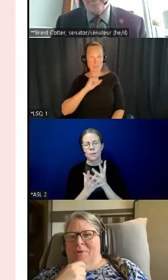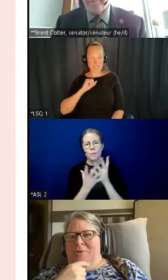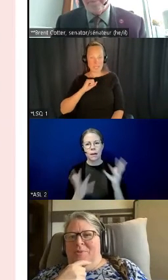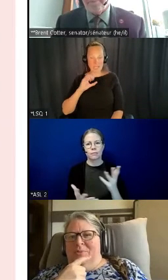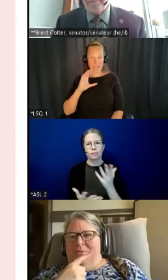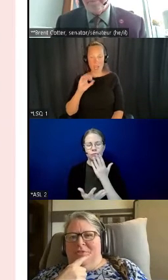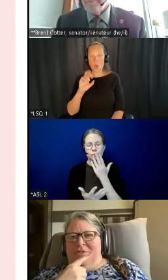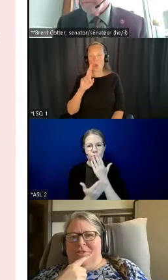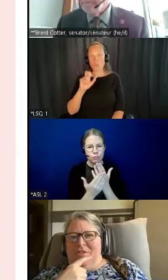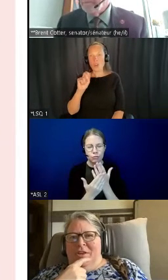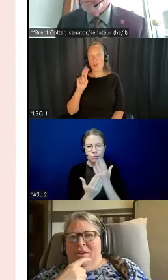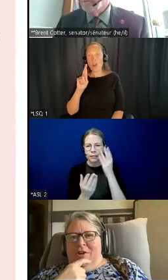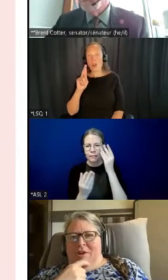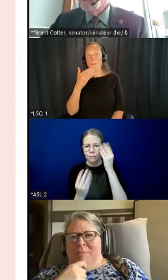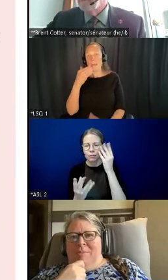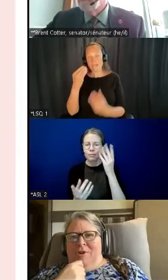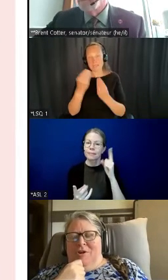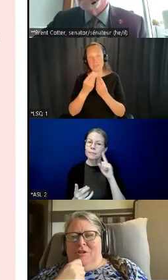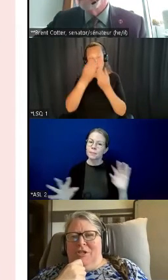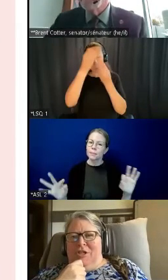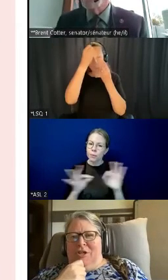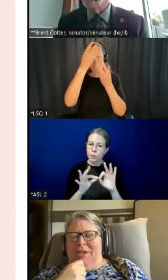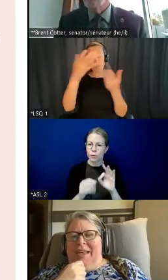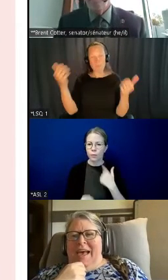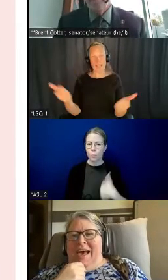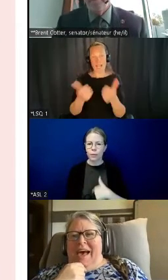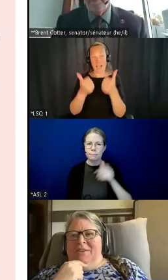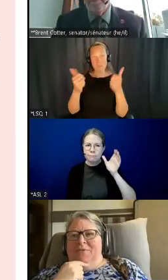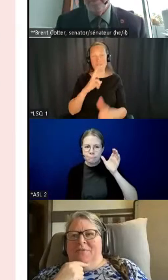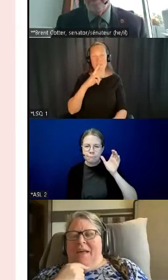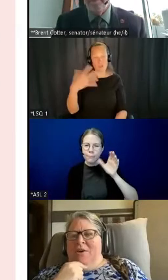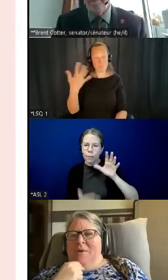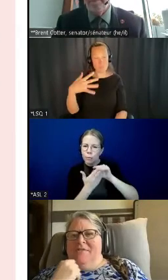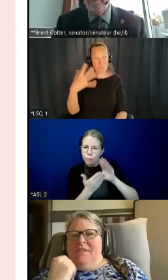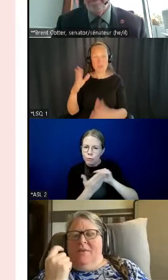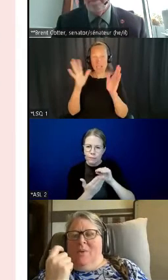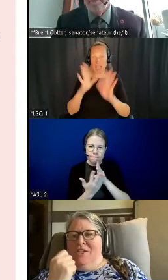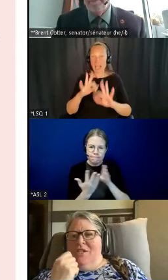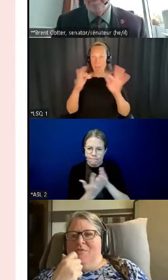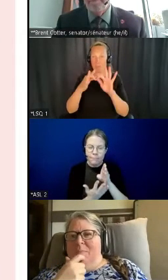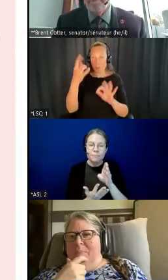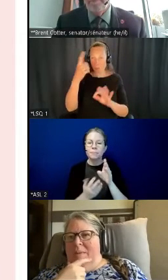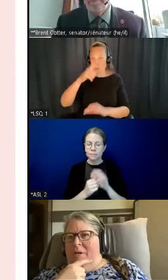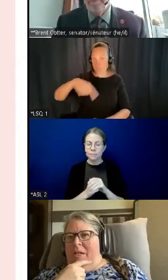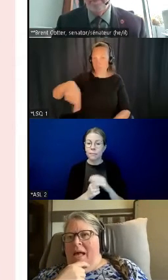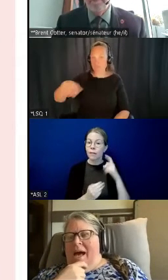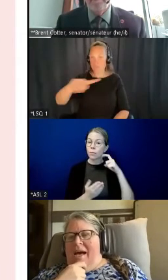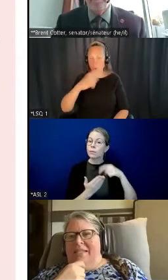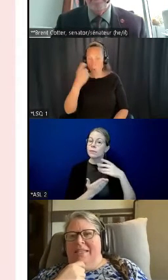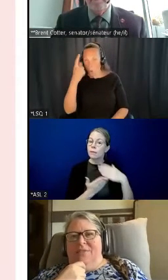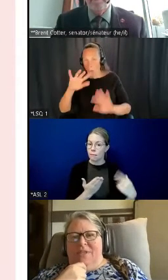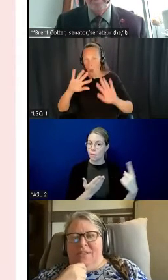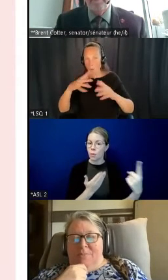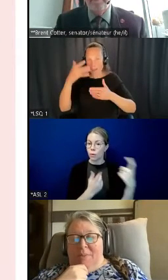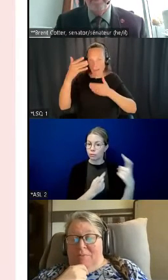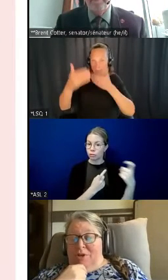SO IMPORTANT FOR US ALL TO LEARN. AND I KNOW I HAVE SEEN QUESTIONS FROM PEOPLE ASKING IF THIS IS